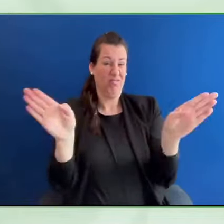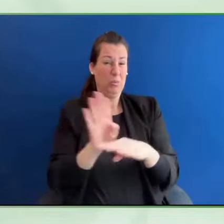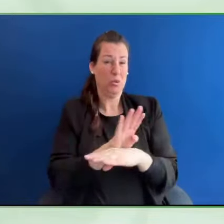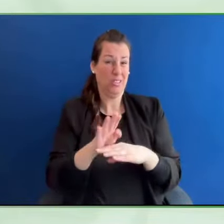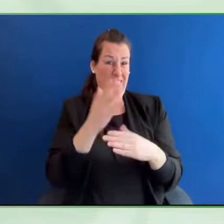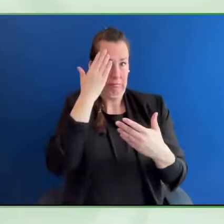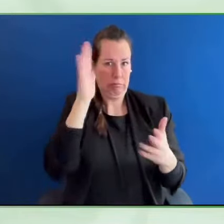in the jungle of Brussels.